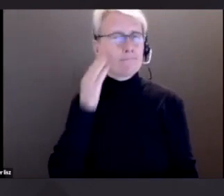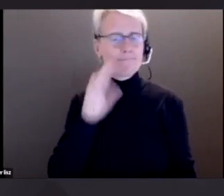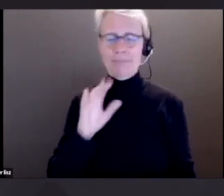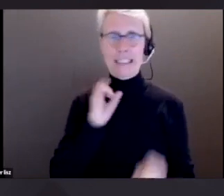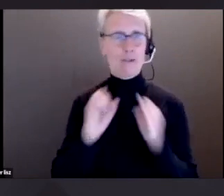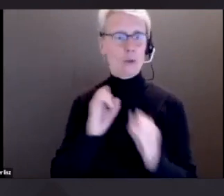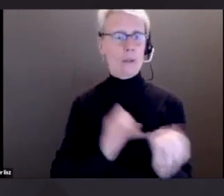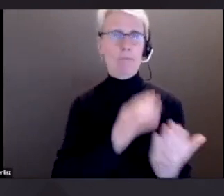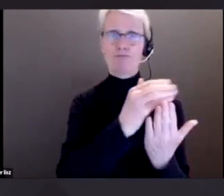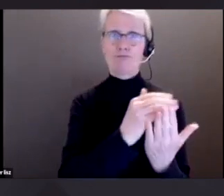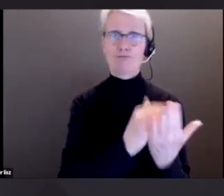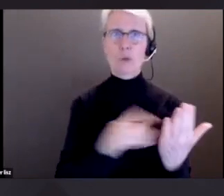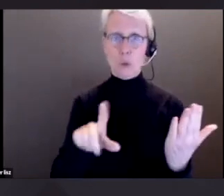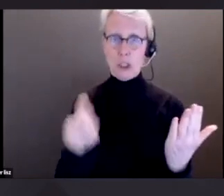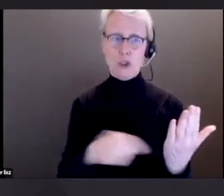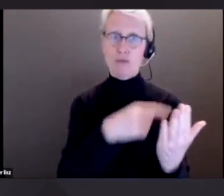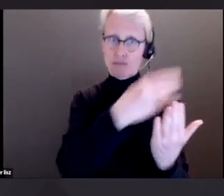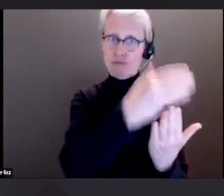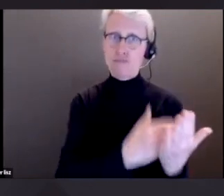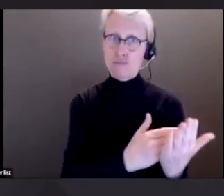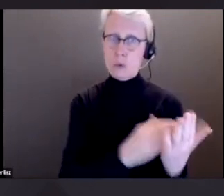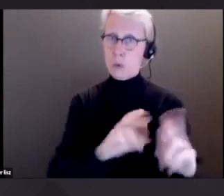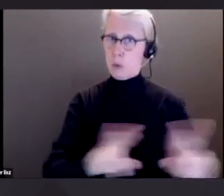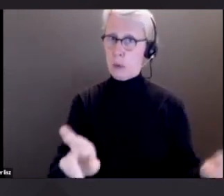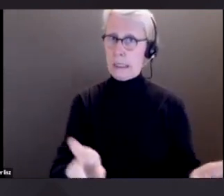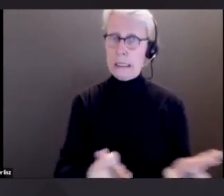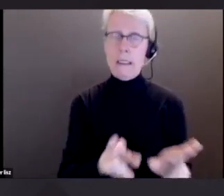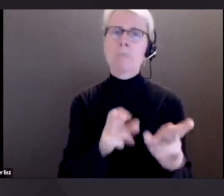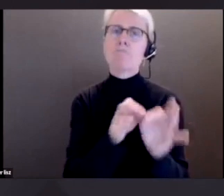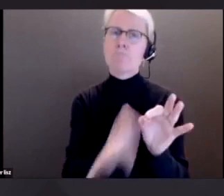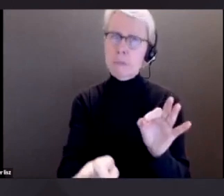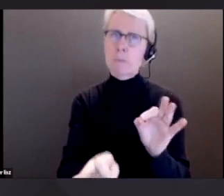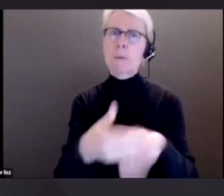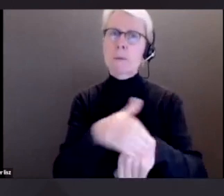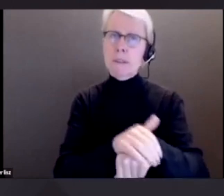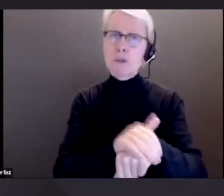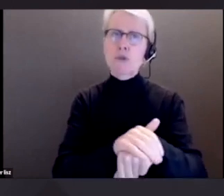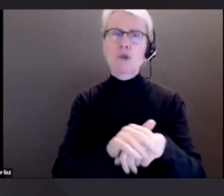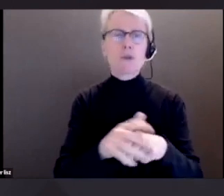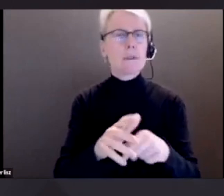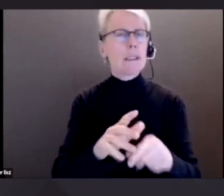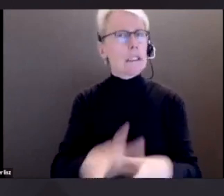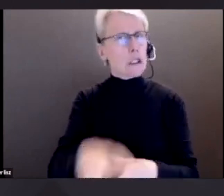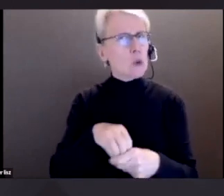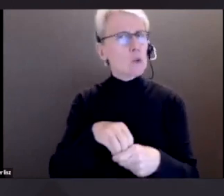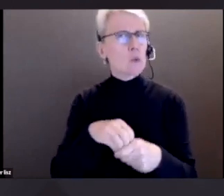written in plain and inclusive language and that the set of questions is the same for each candidate.